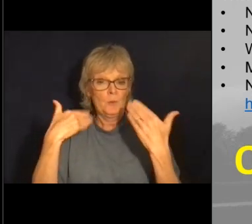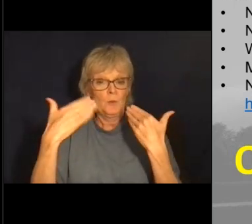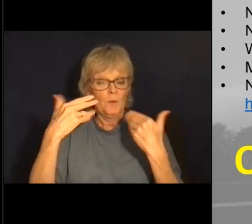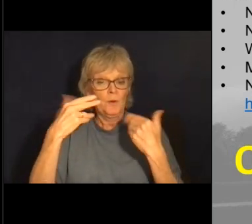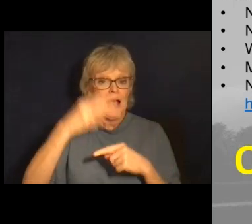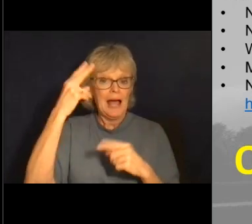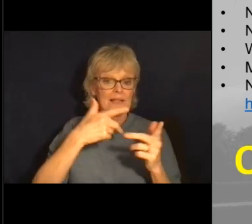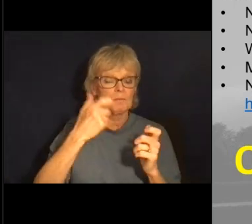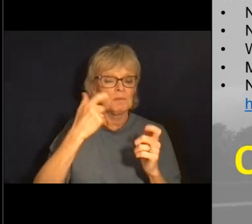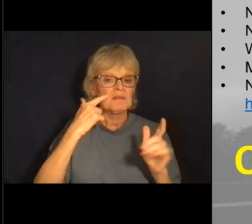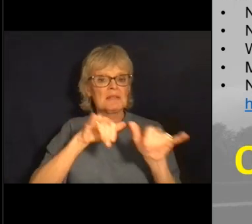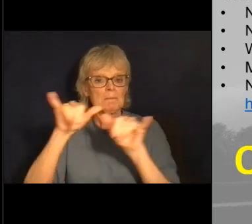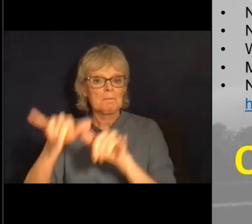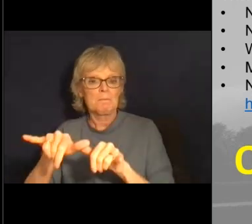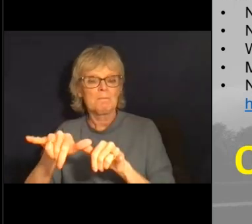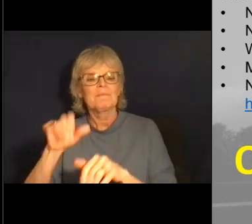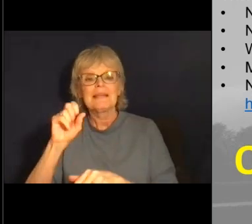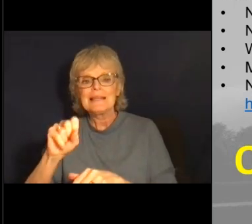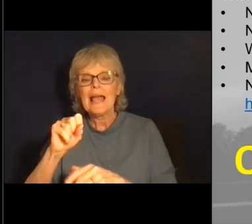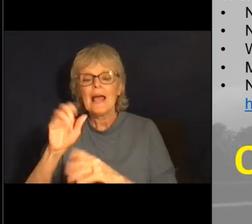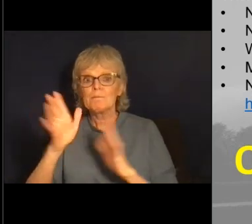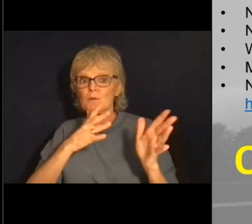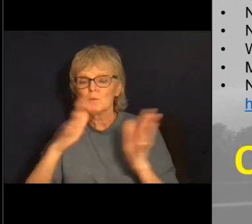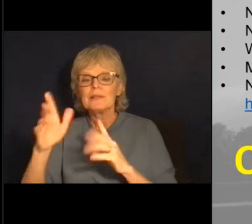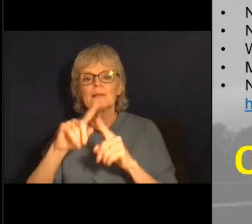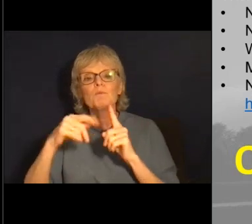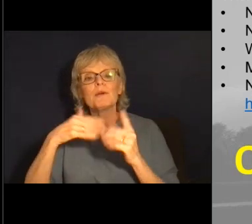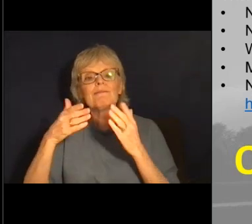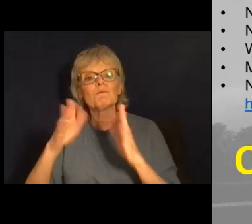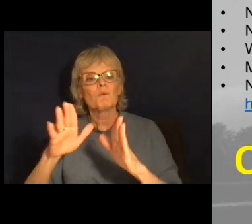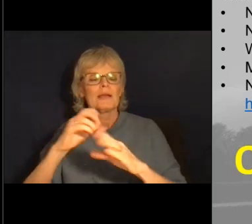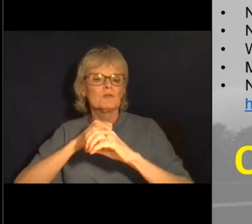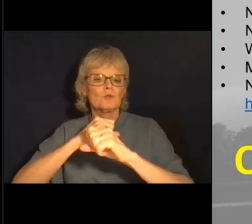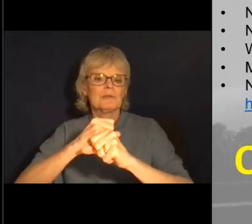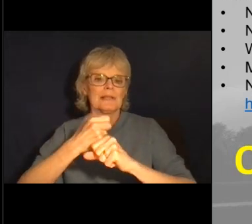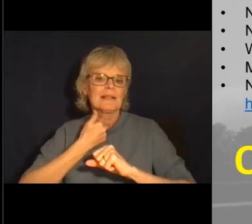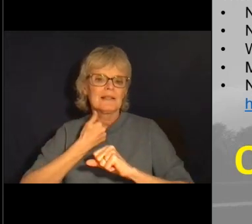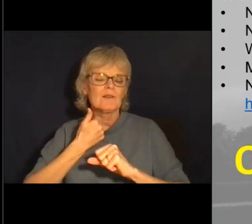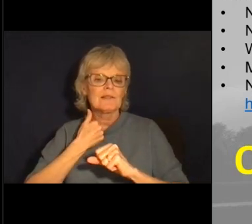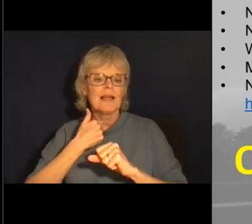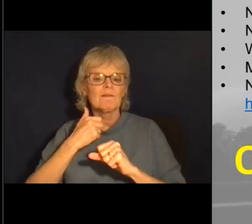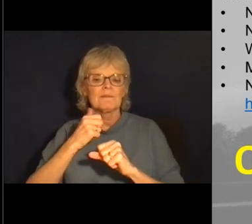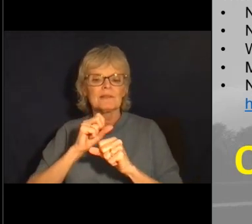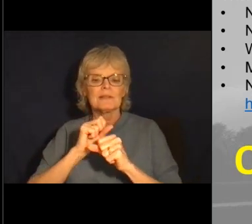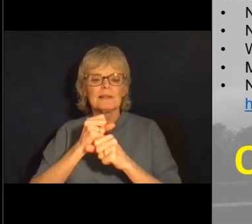So it can be really, really windy, but we have ways of kind of protecting ourselves to make sure that we're not, you know, in danger.